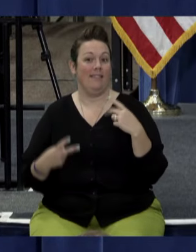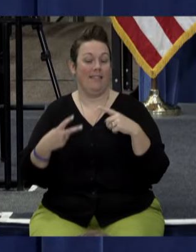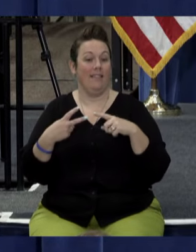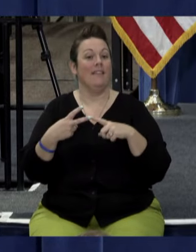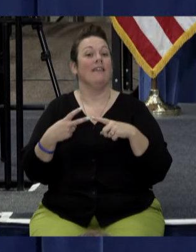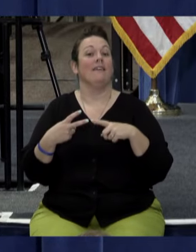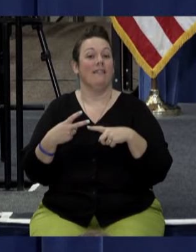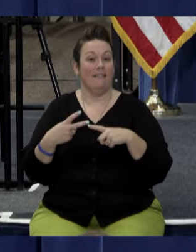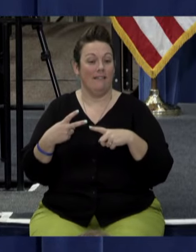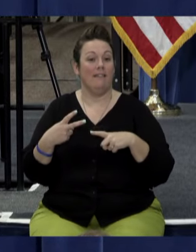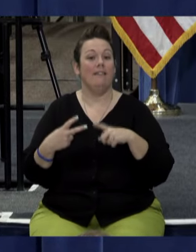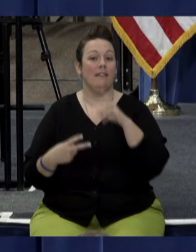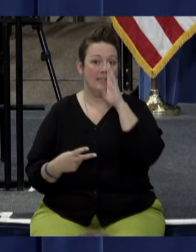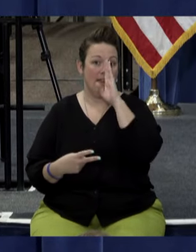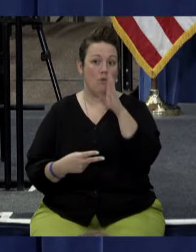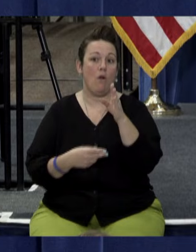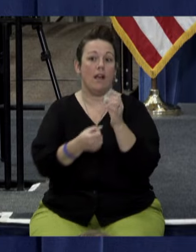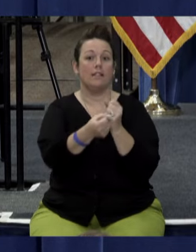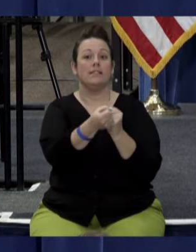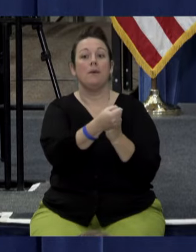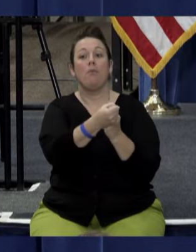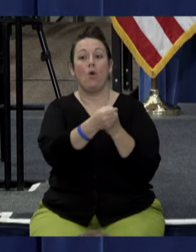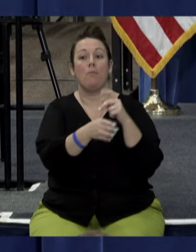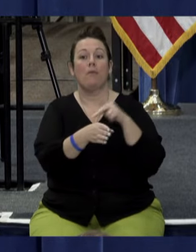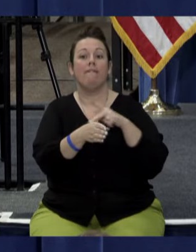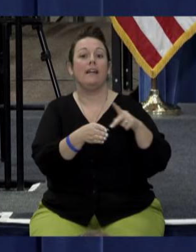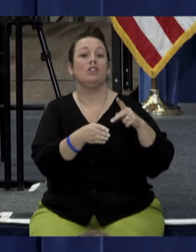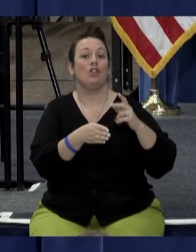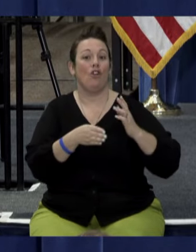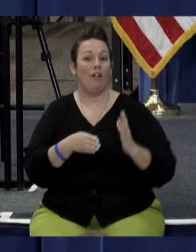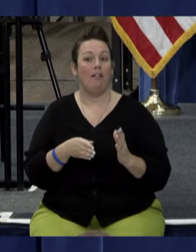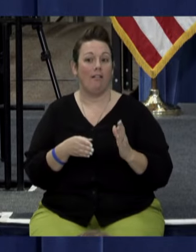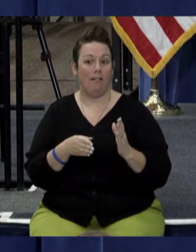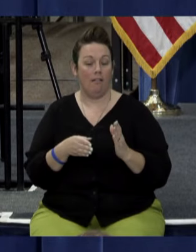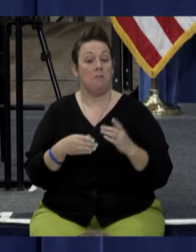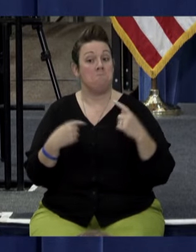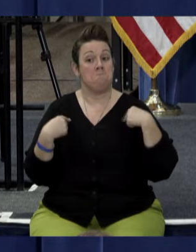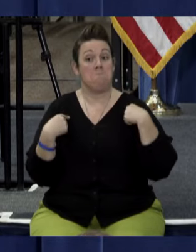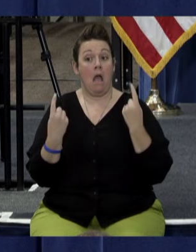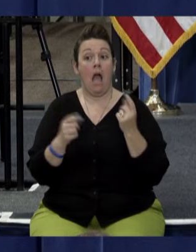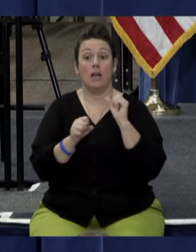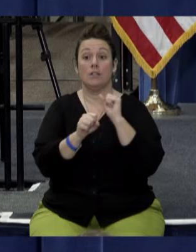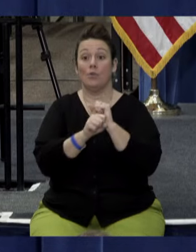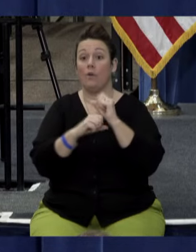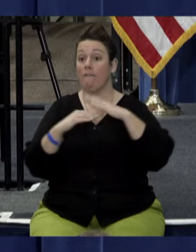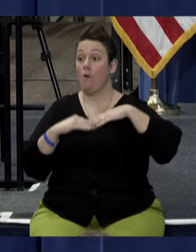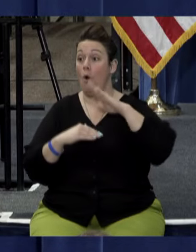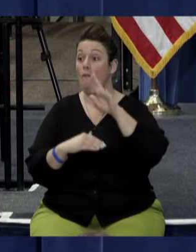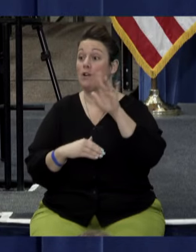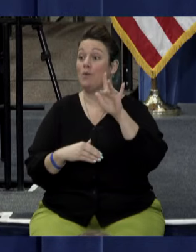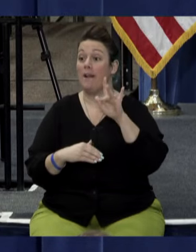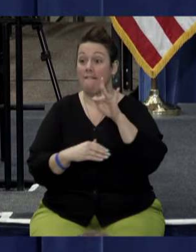is a direct support professional. He works with he has worked for over 25 years with